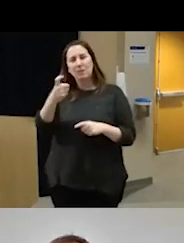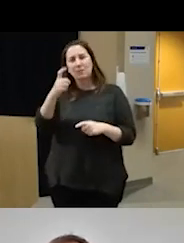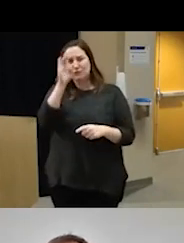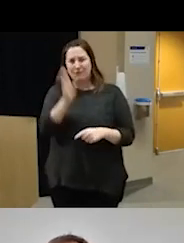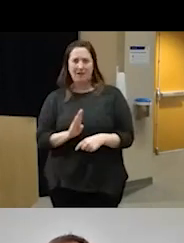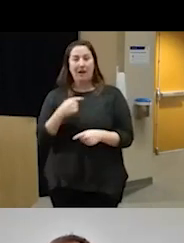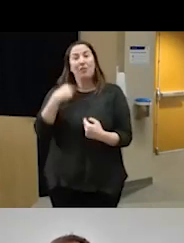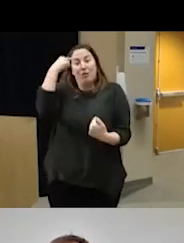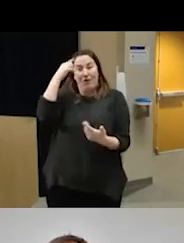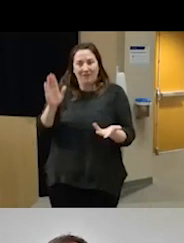We did an early study.